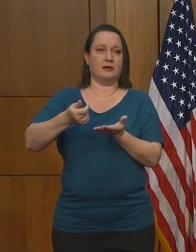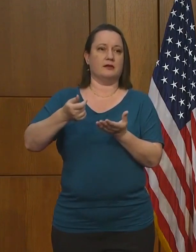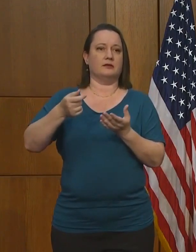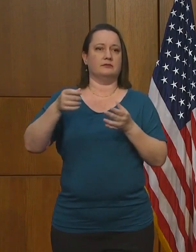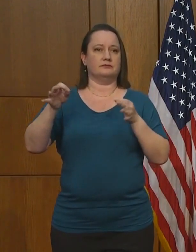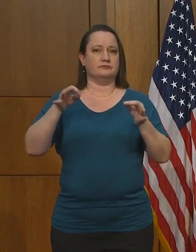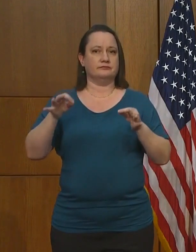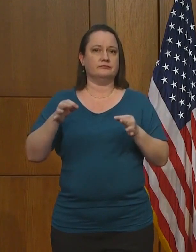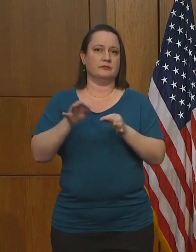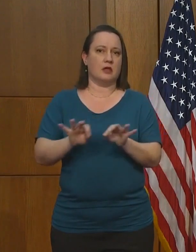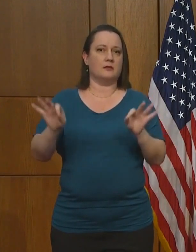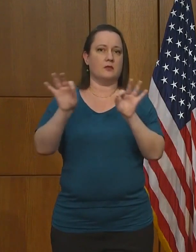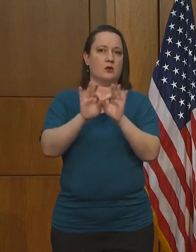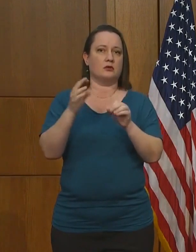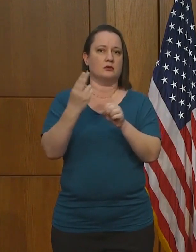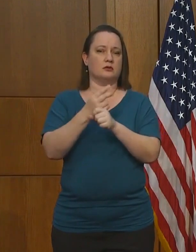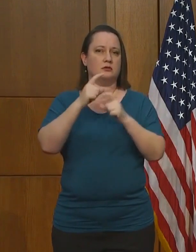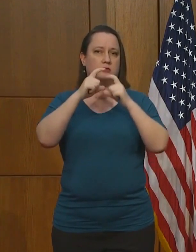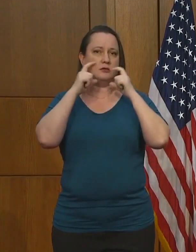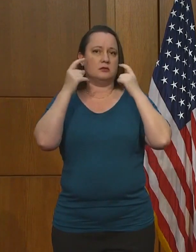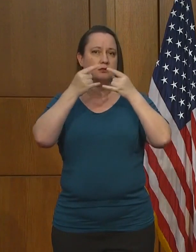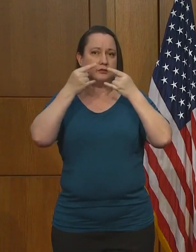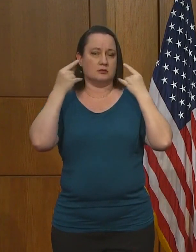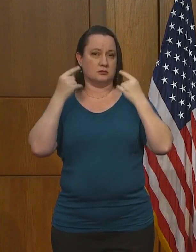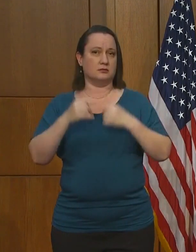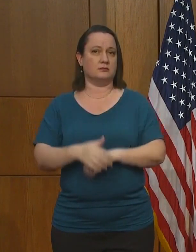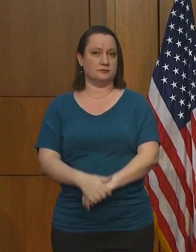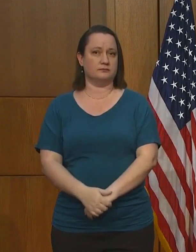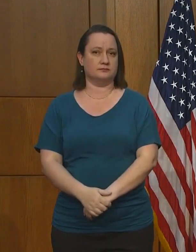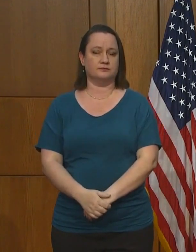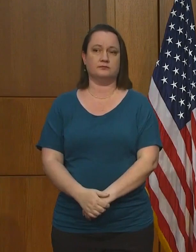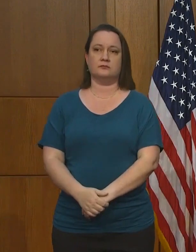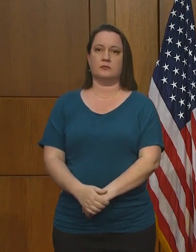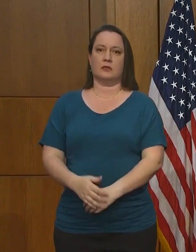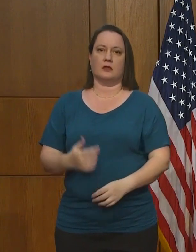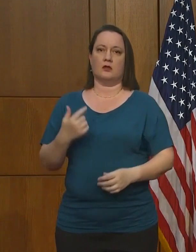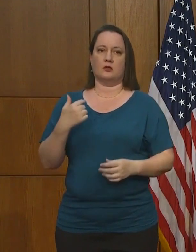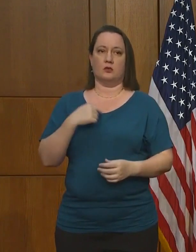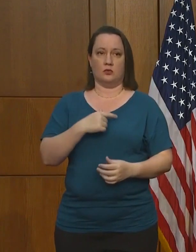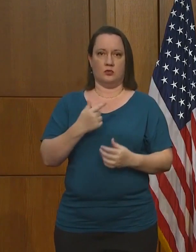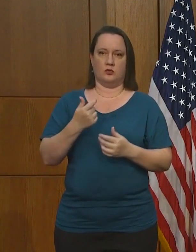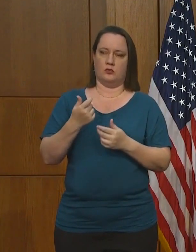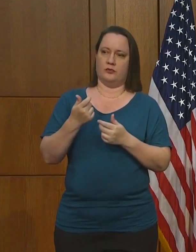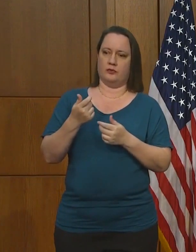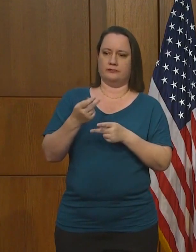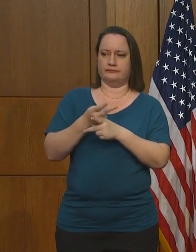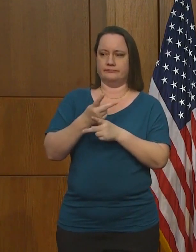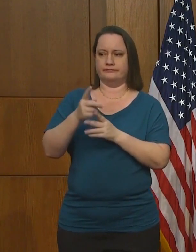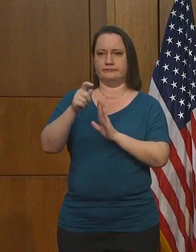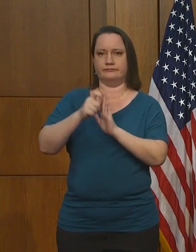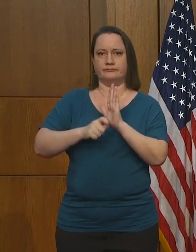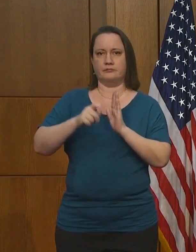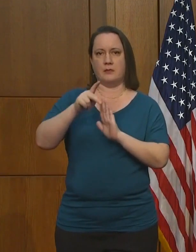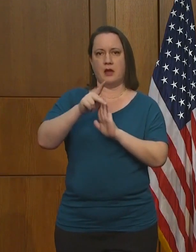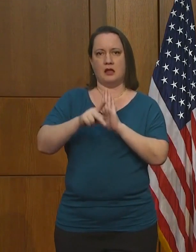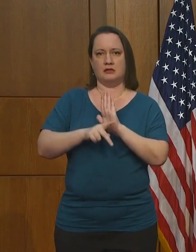EARLIER TODAY ABOUT THE IMPORTANCE OF WEARING A FACE MASK THE FACIAL PROTECTION AND-